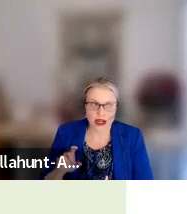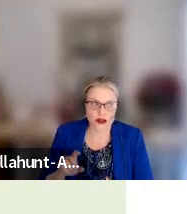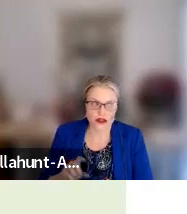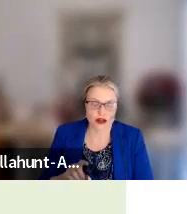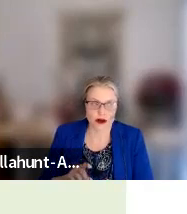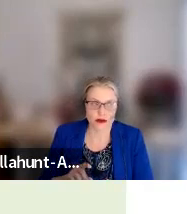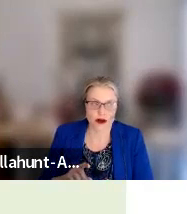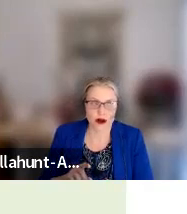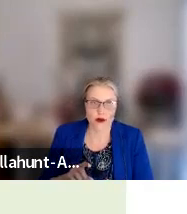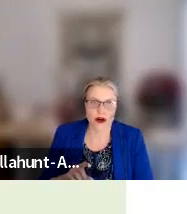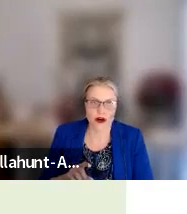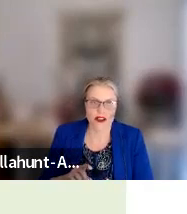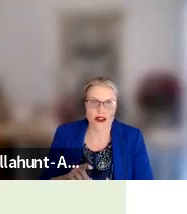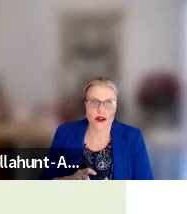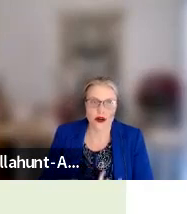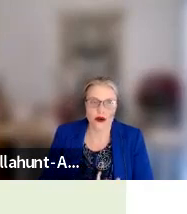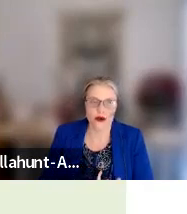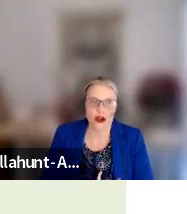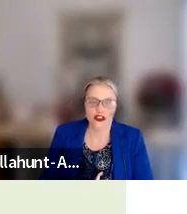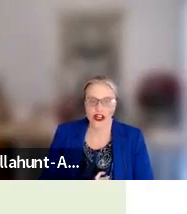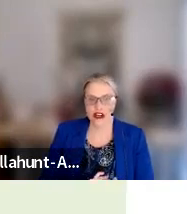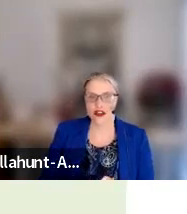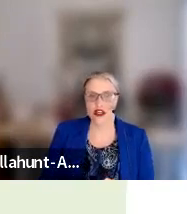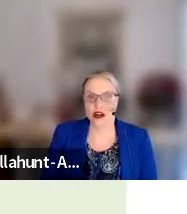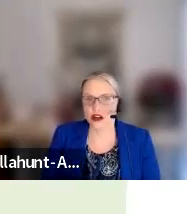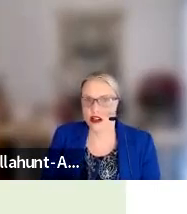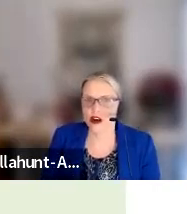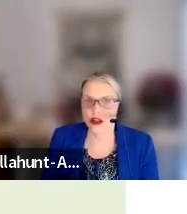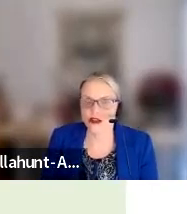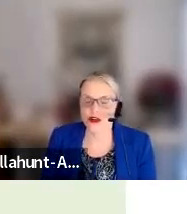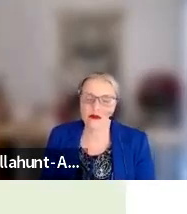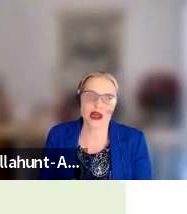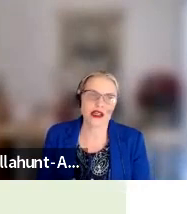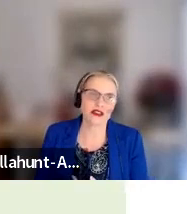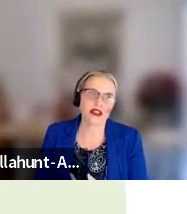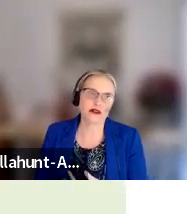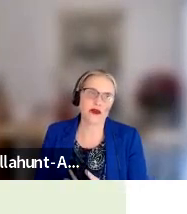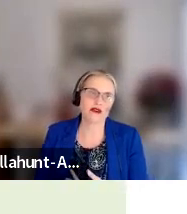I also have a, I work as a co-chair for the American Congress of Rehab Medicine Behavioral